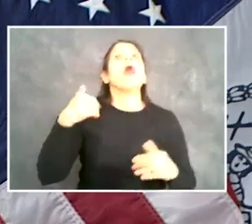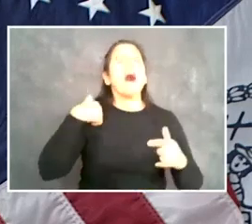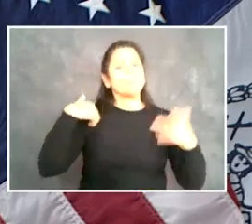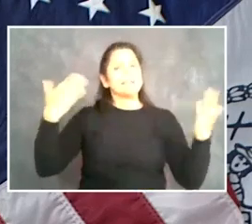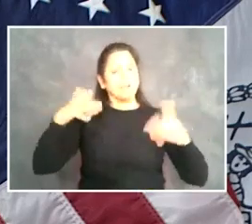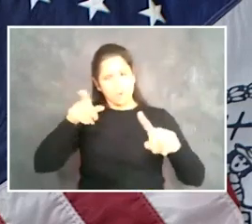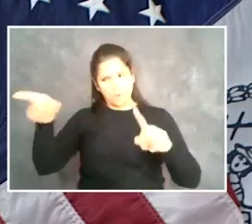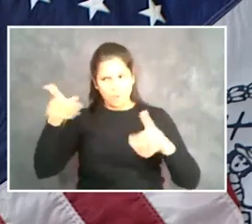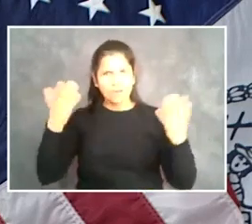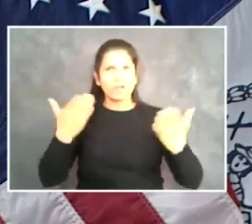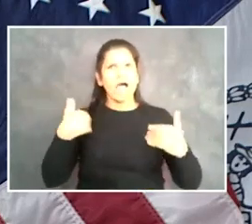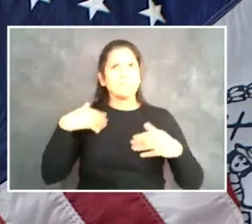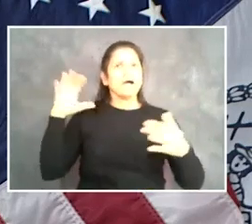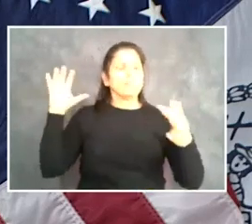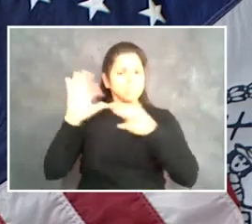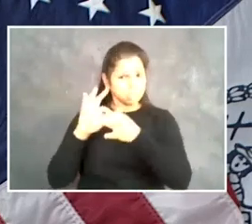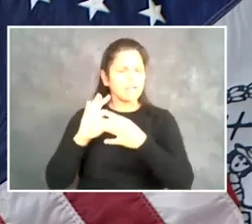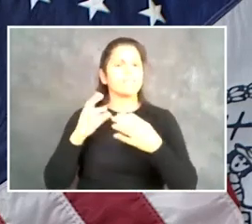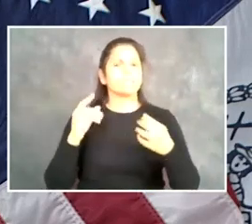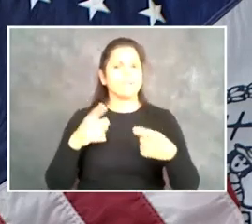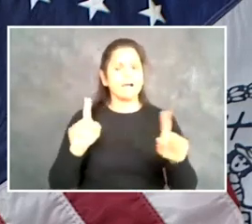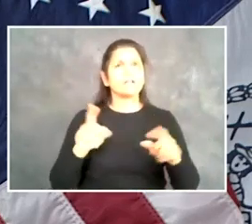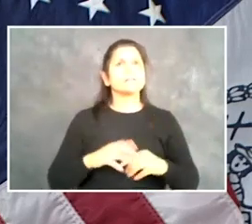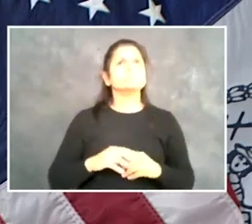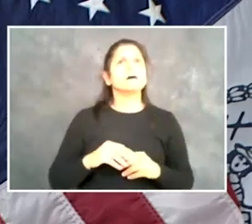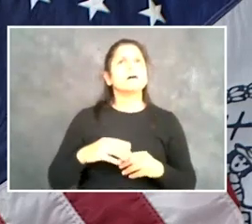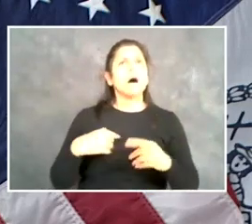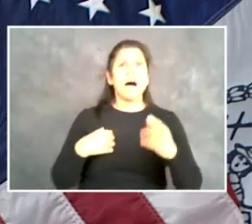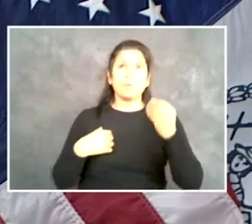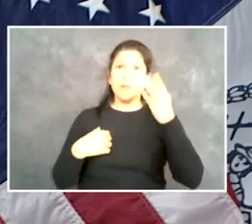YEAH. OKAY, THERE YOU GO.